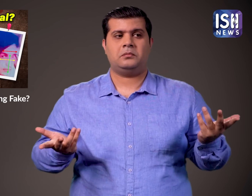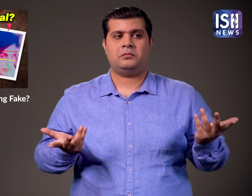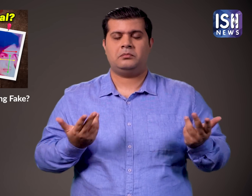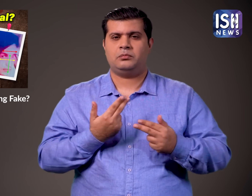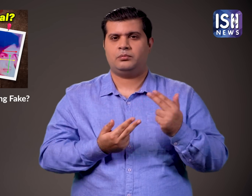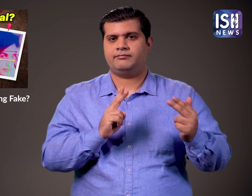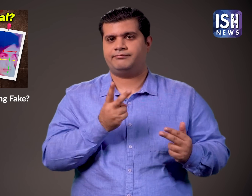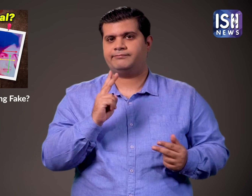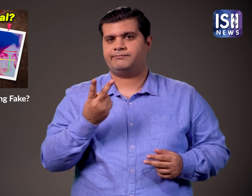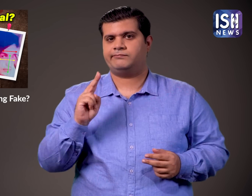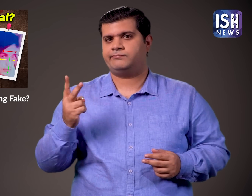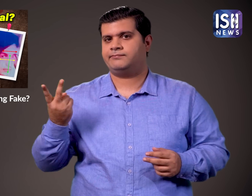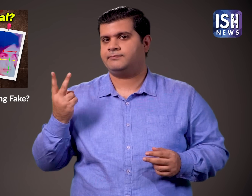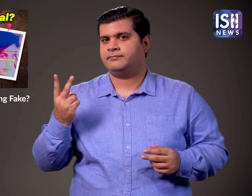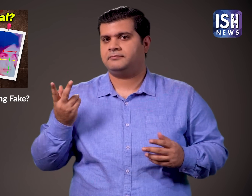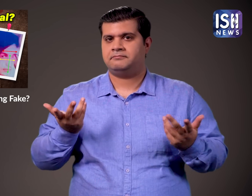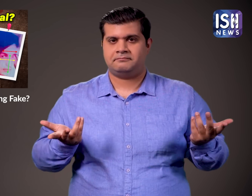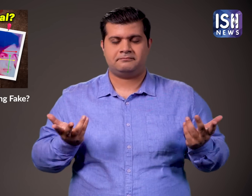Hmm, there are different stories.